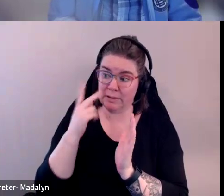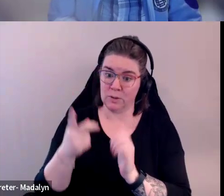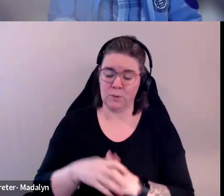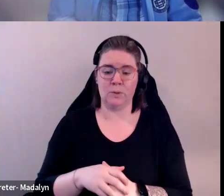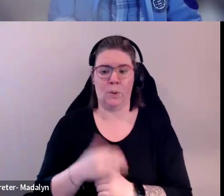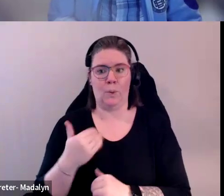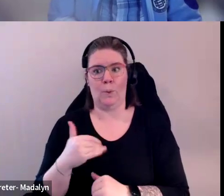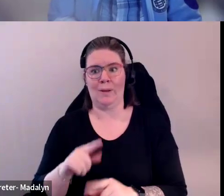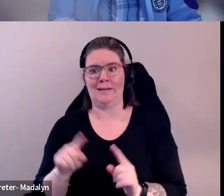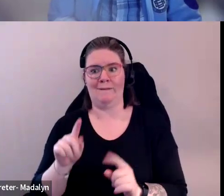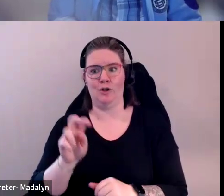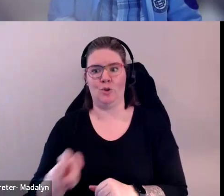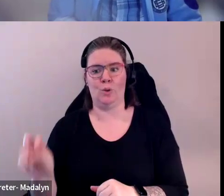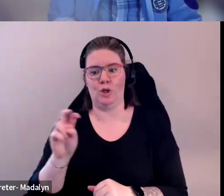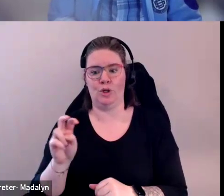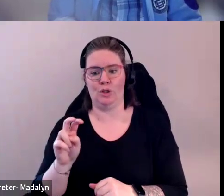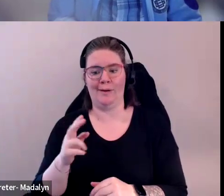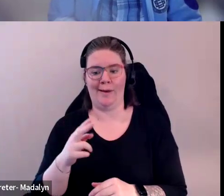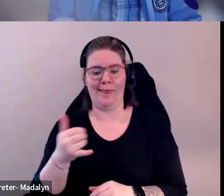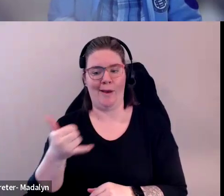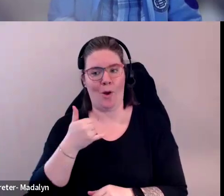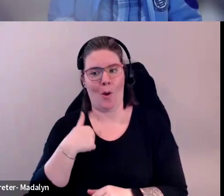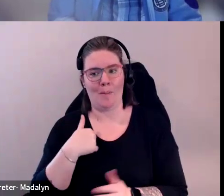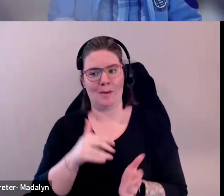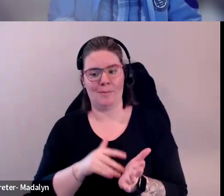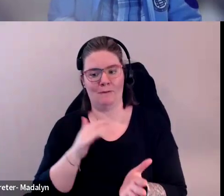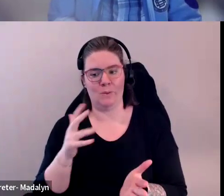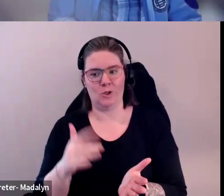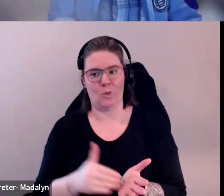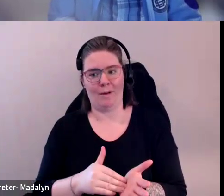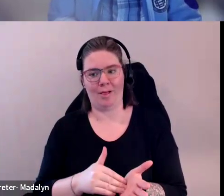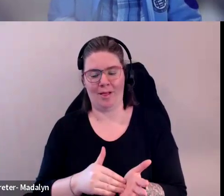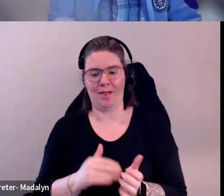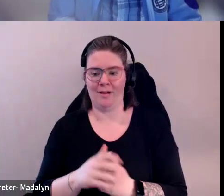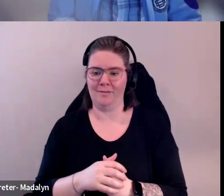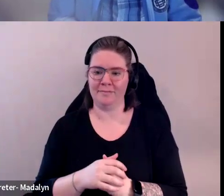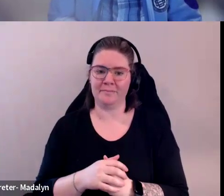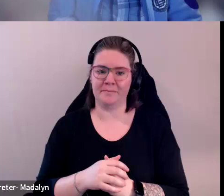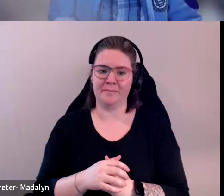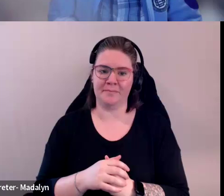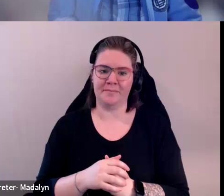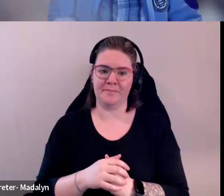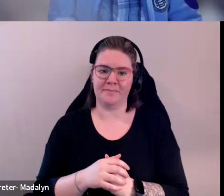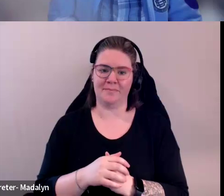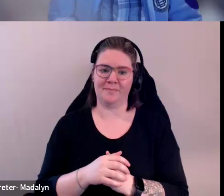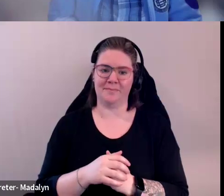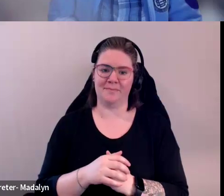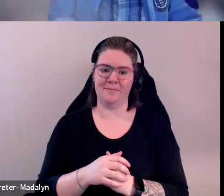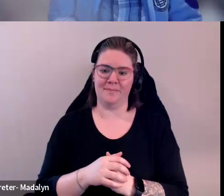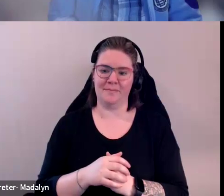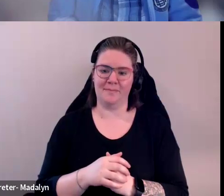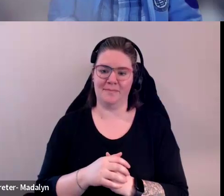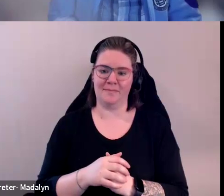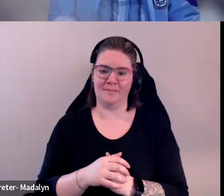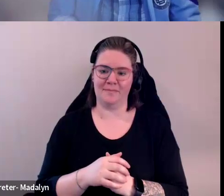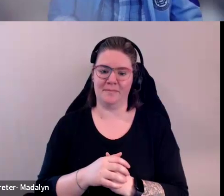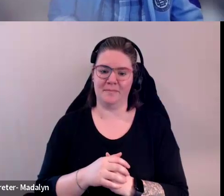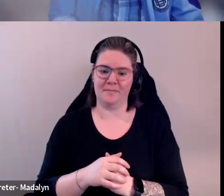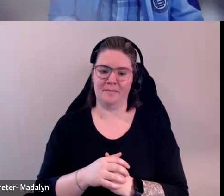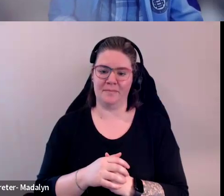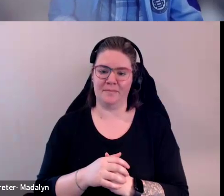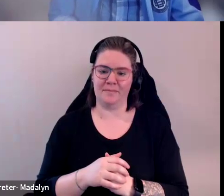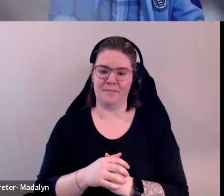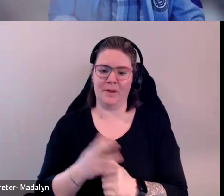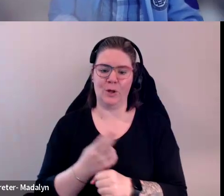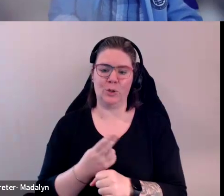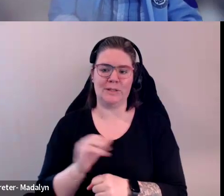Tom Olin: tour, even though they call me every once in a while for things, you know they they're using some past drivers and things like that.